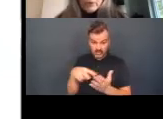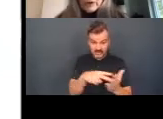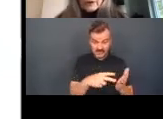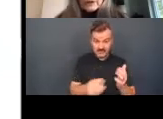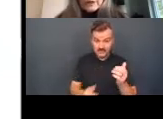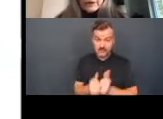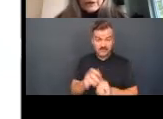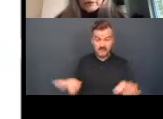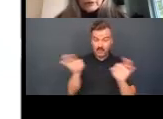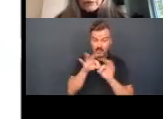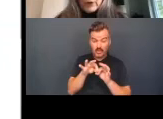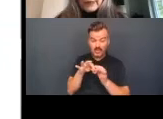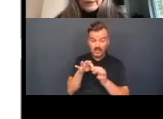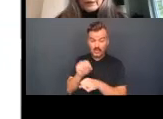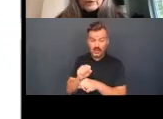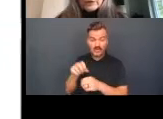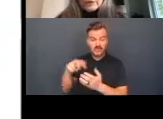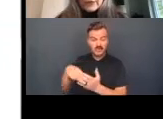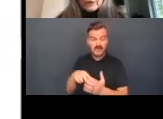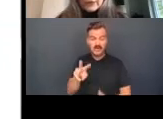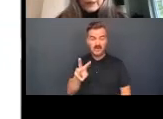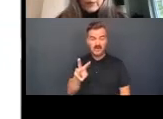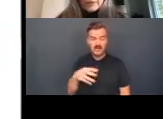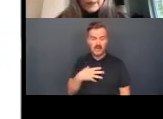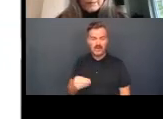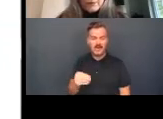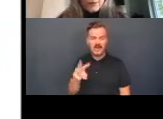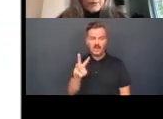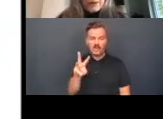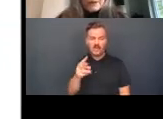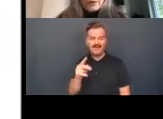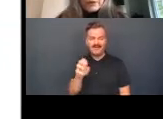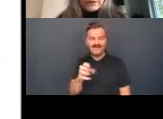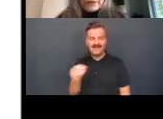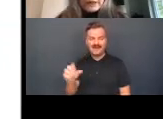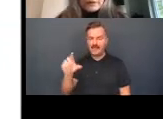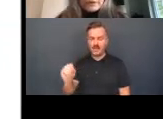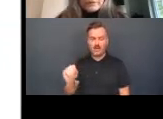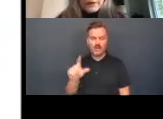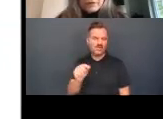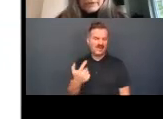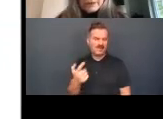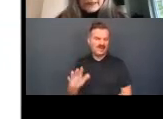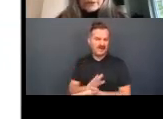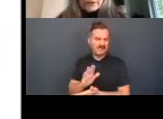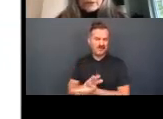work in this area, read white most 2021 paper. Their crisis standards of care recommendations,